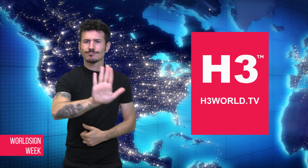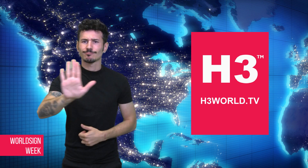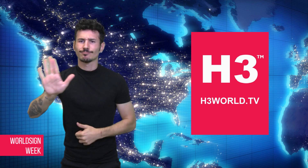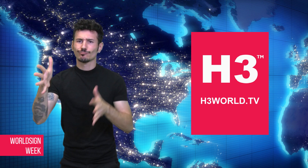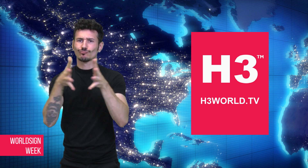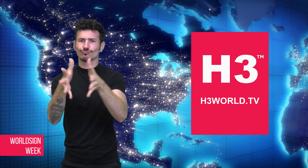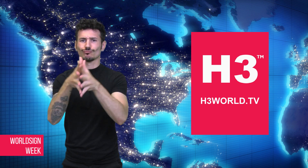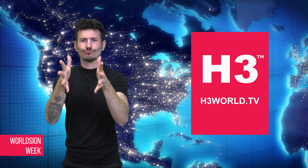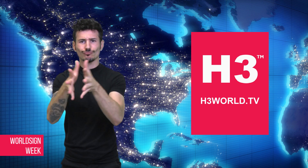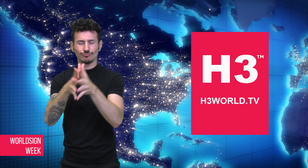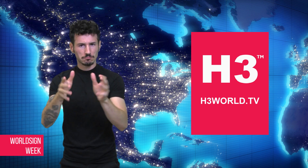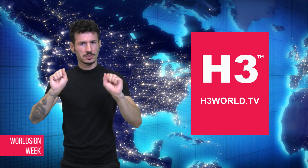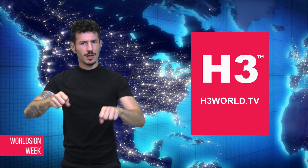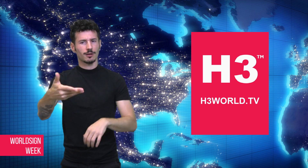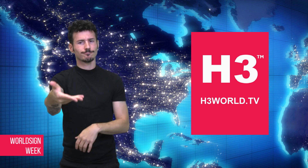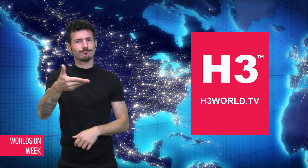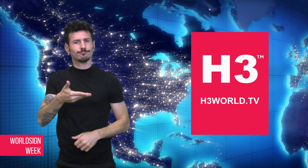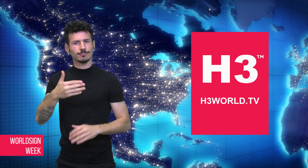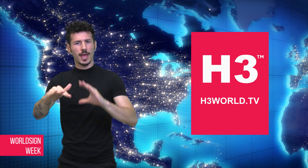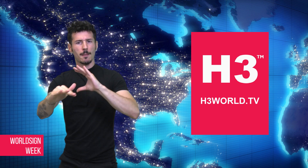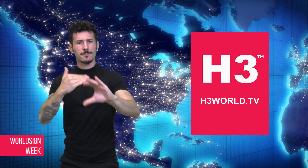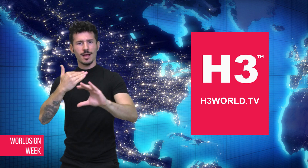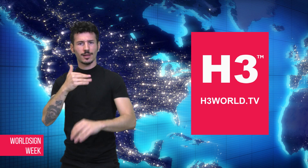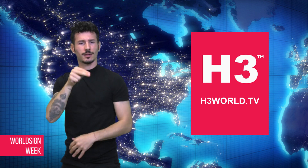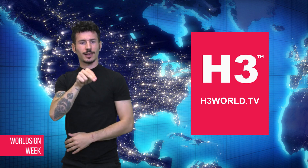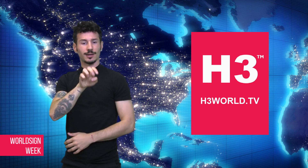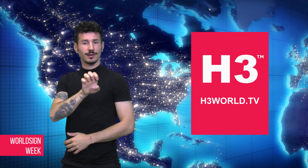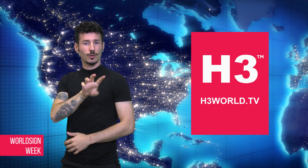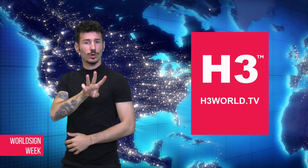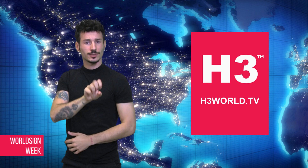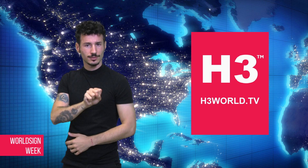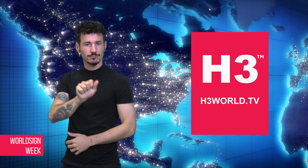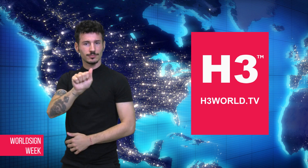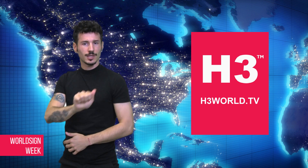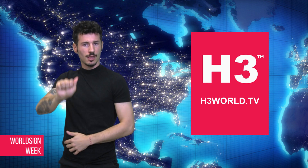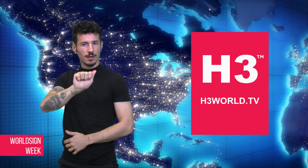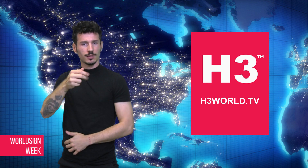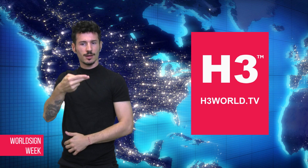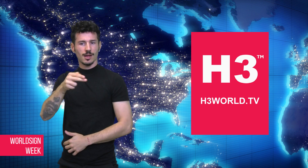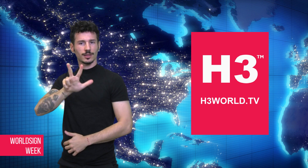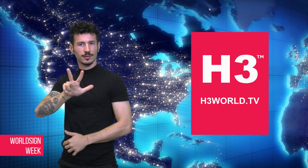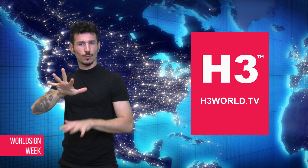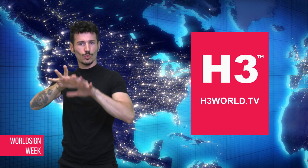For story submissions, you can email them to